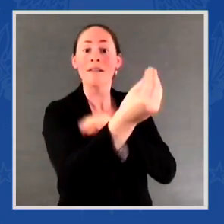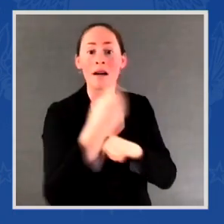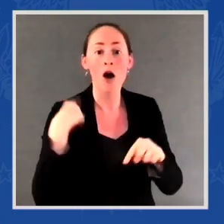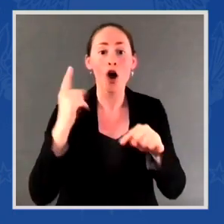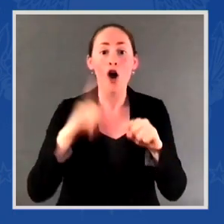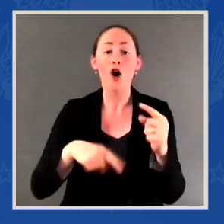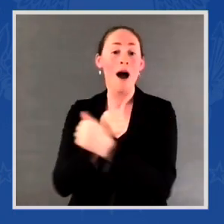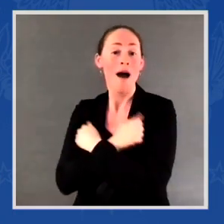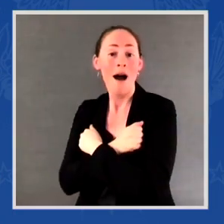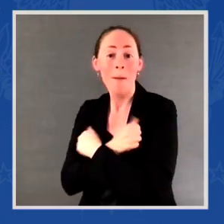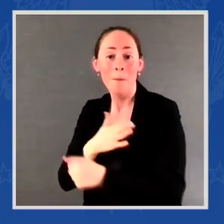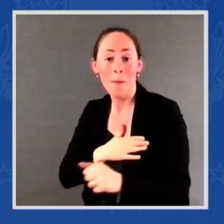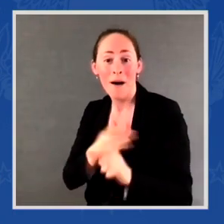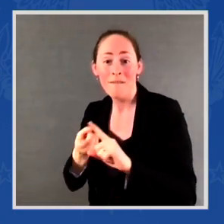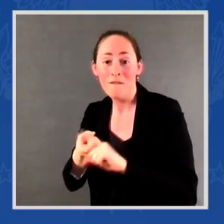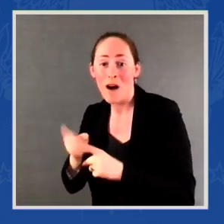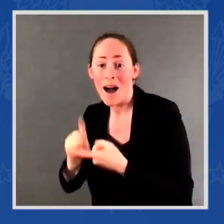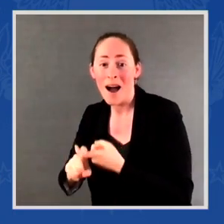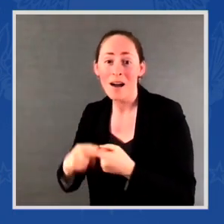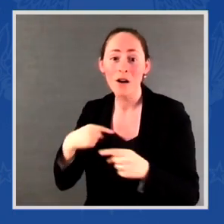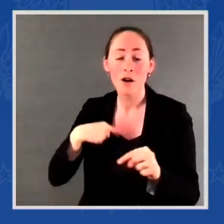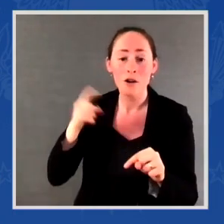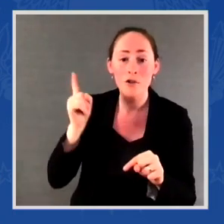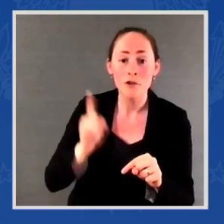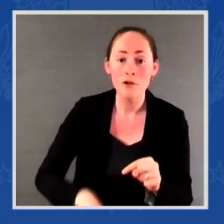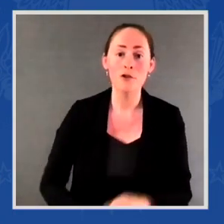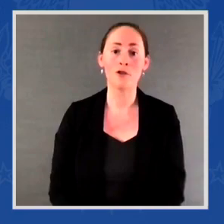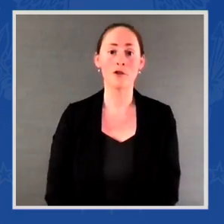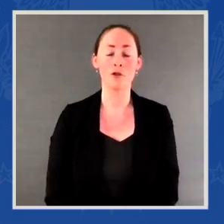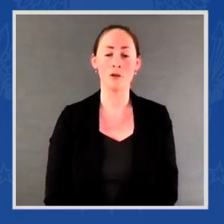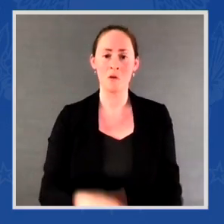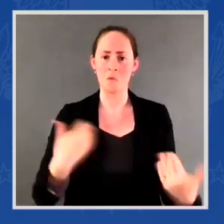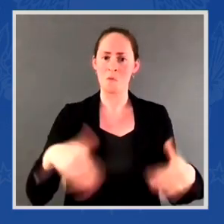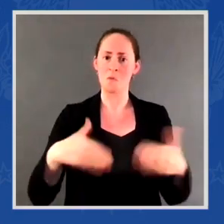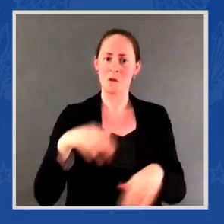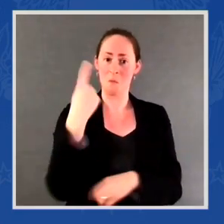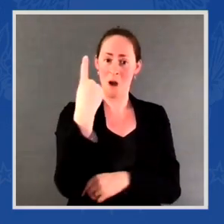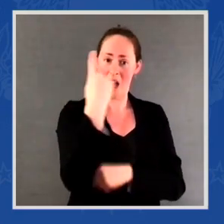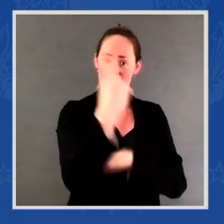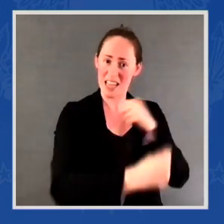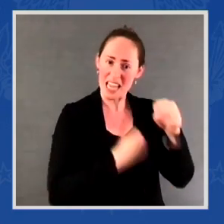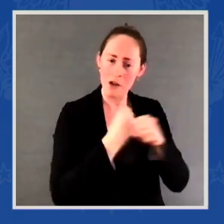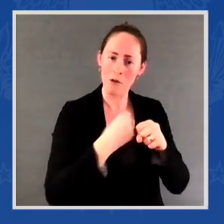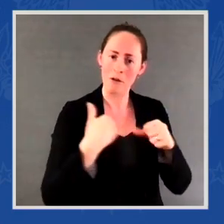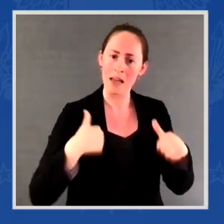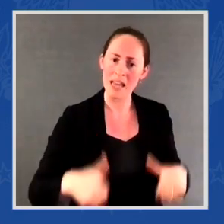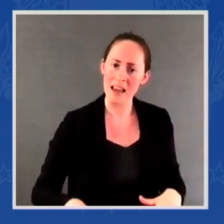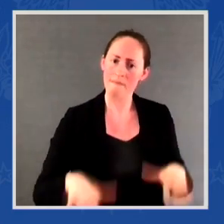that the sacrifices we made during that time were worth it. And although I am now fully vaccinated,